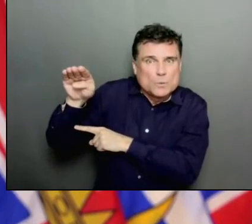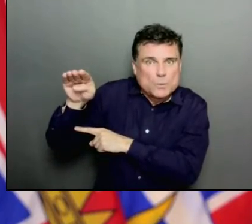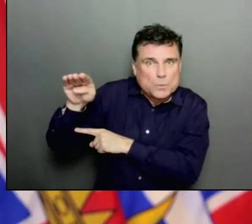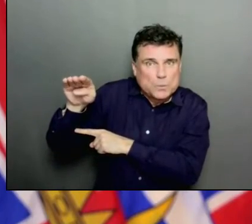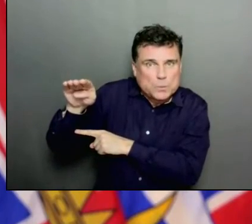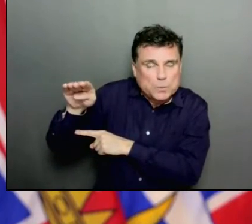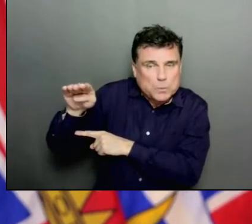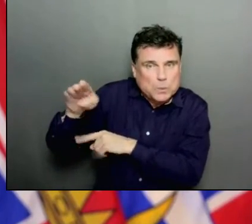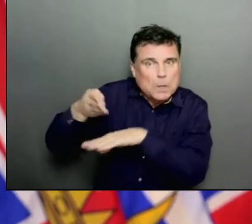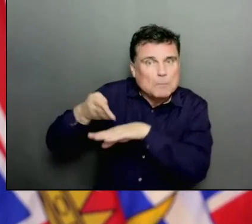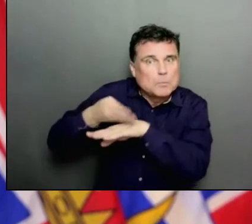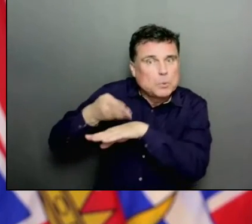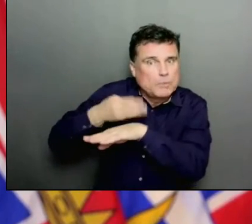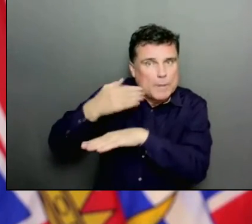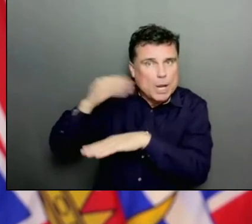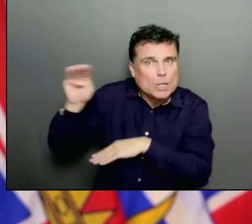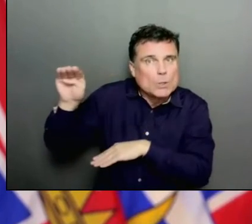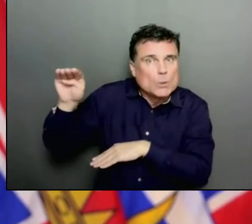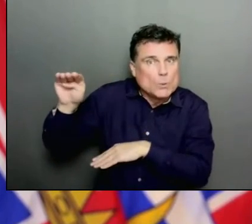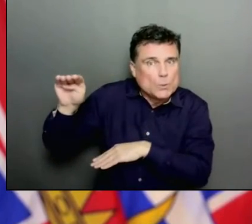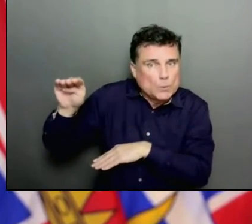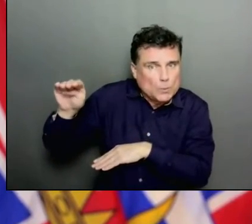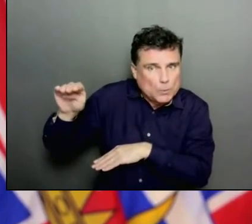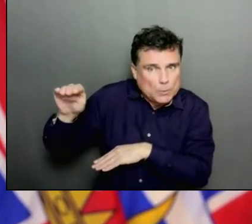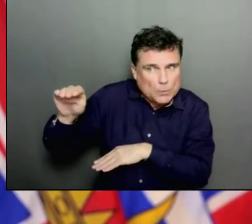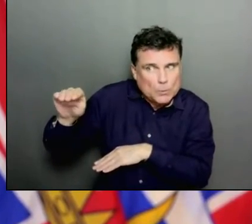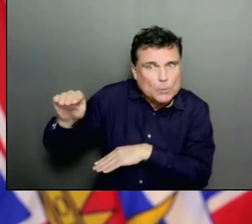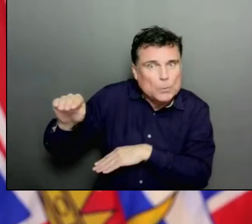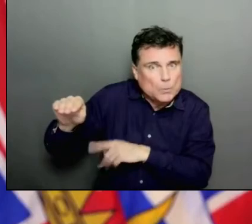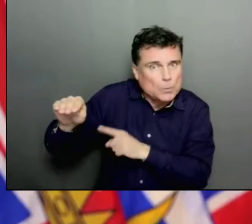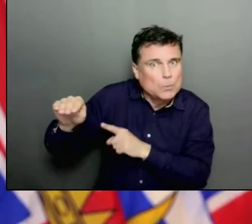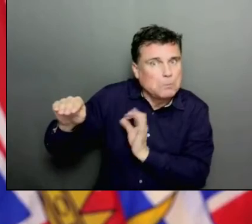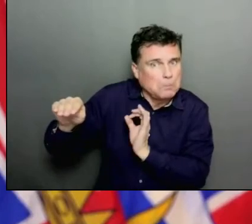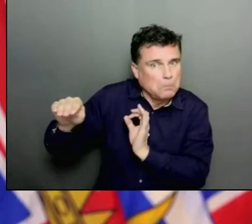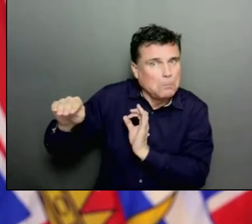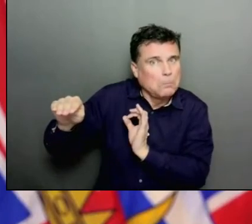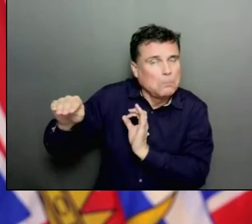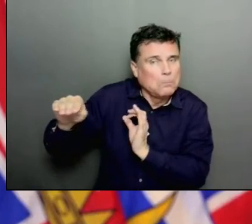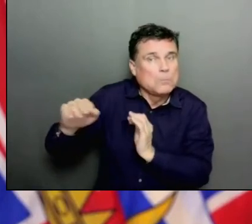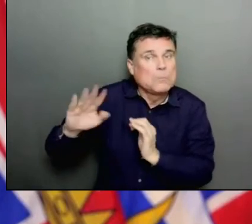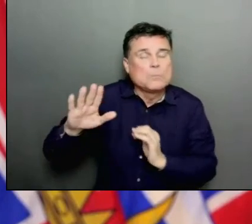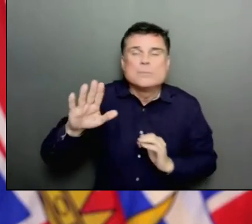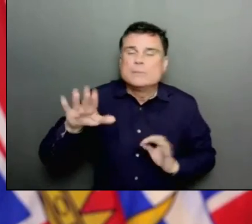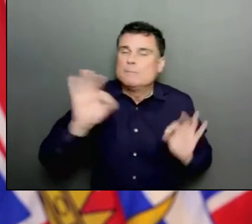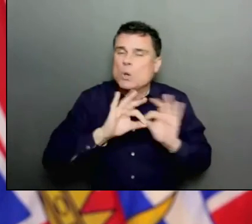cover our mouth, when we wear our masks, when we stay home when we're ill, when we